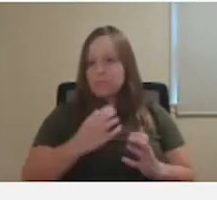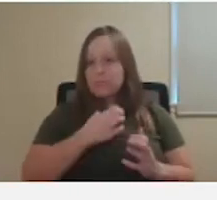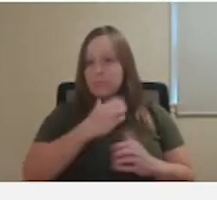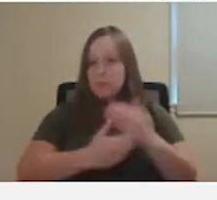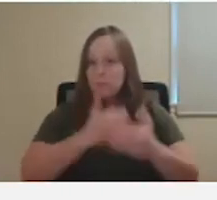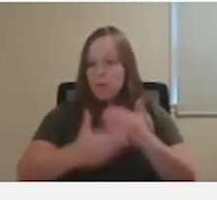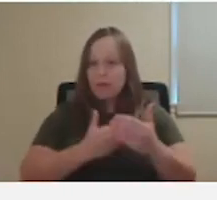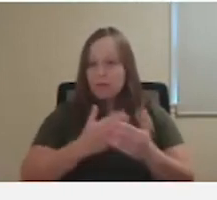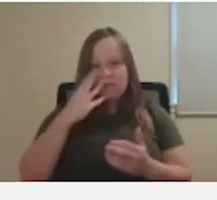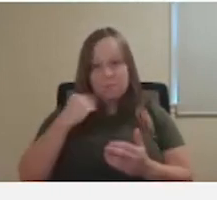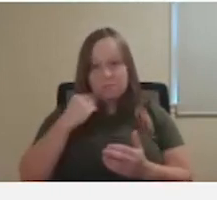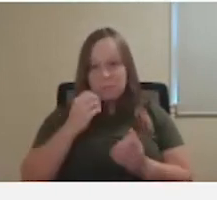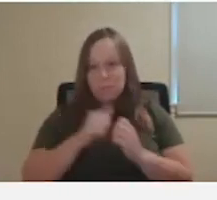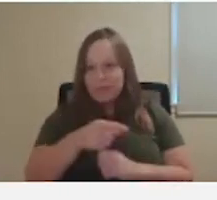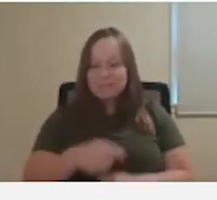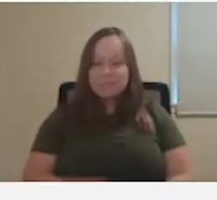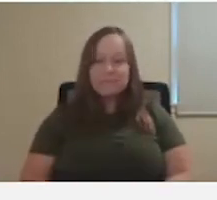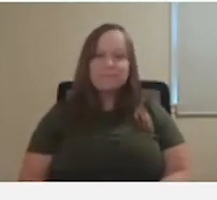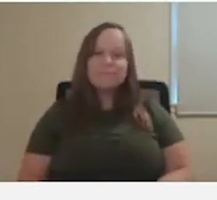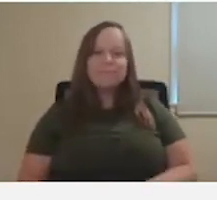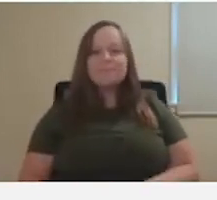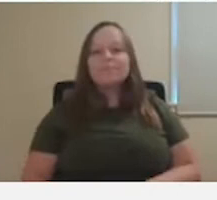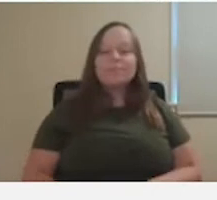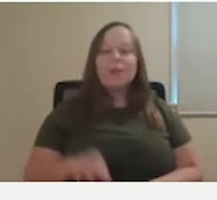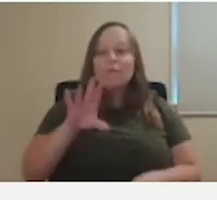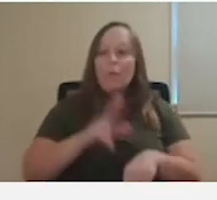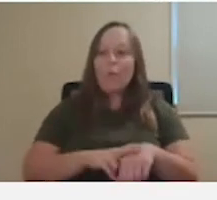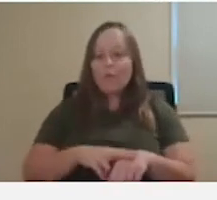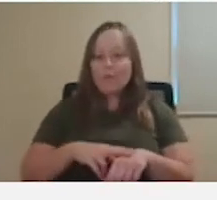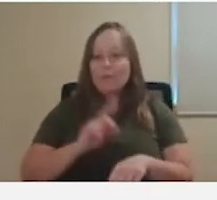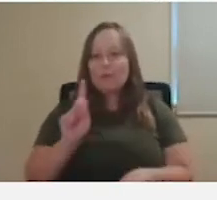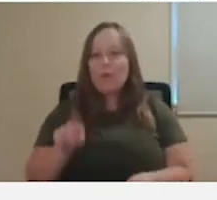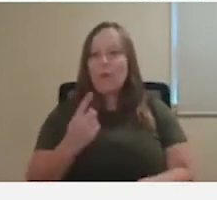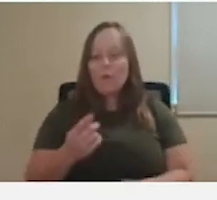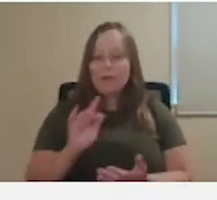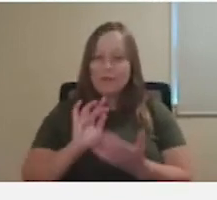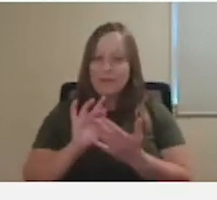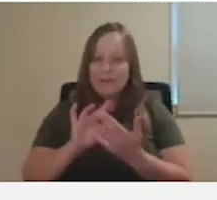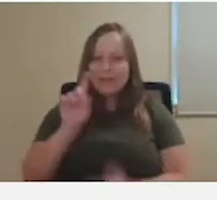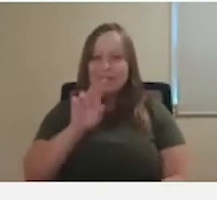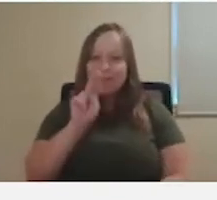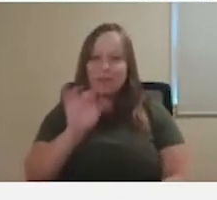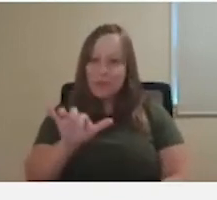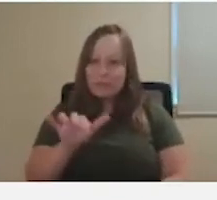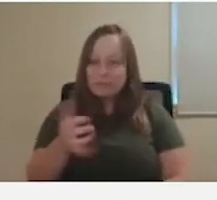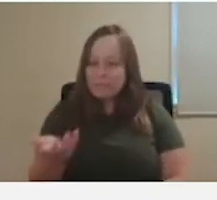So we're very familiar with it. And of course, you can always contact Disability Rights New York.